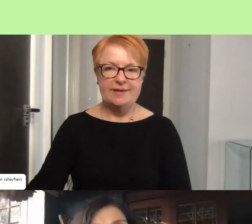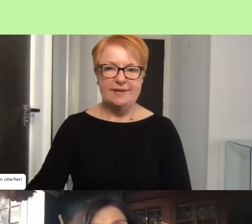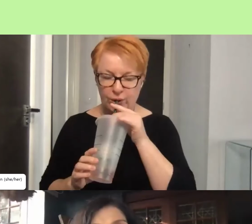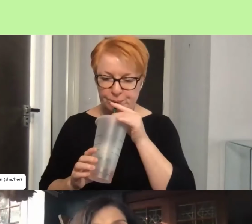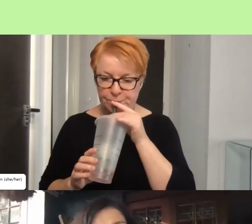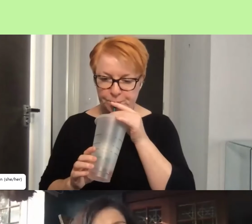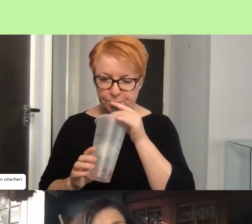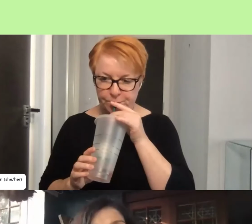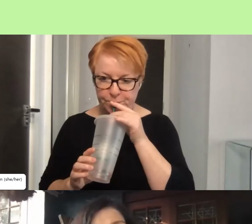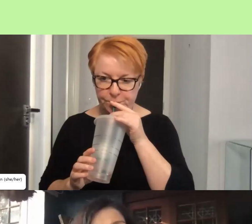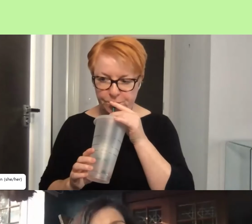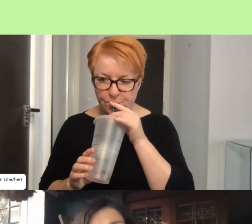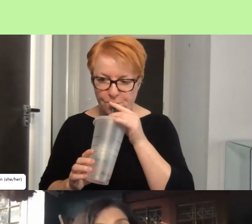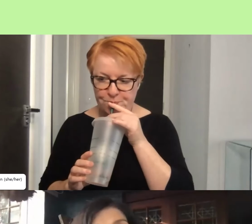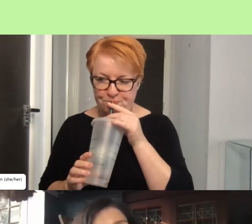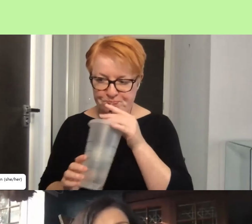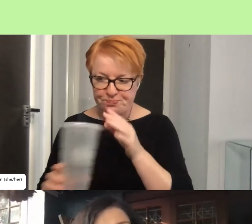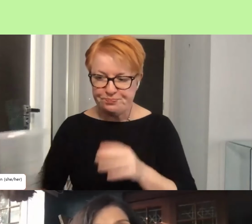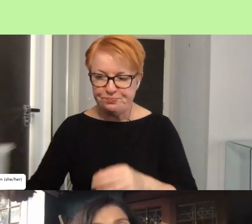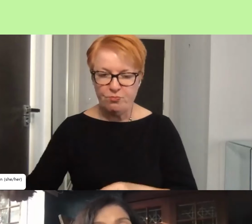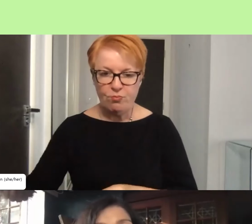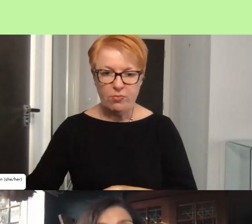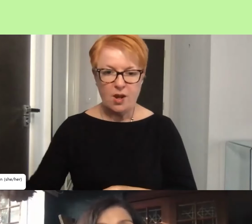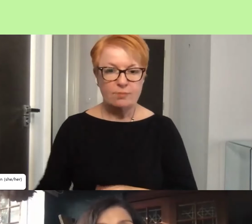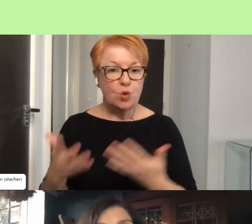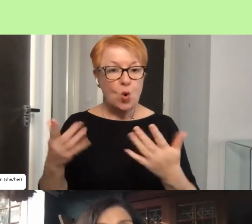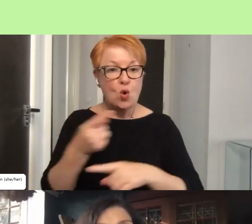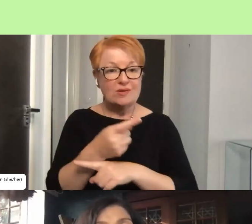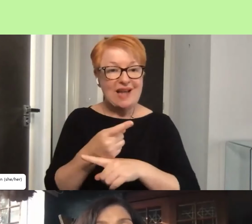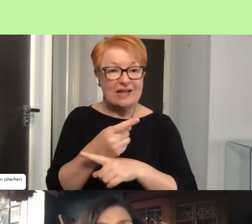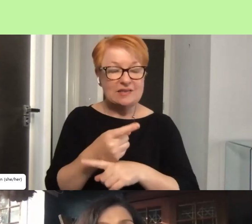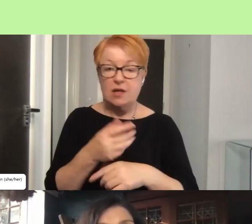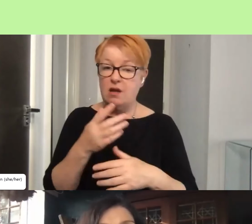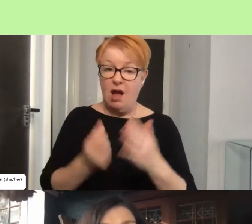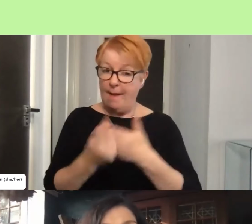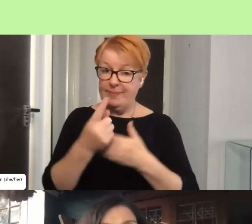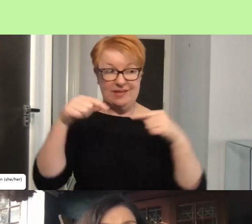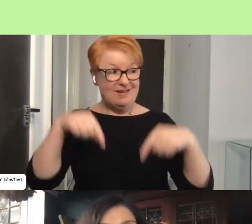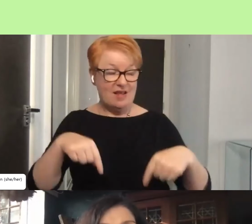So that's happened in South Africa, I'm doing student protests.